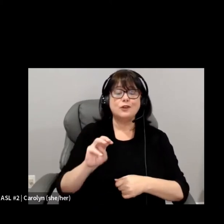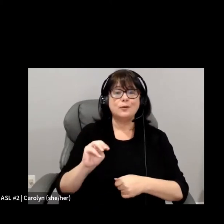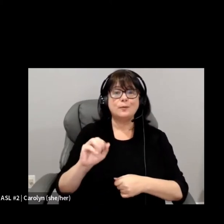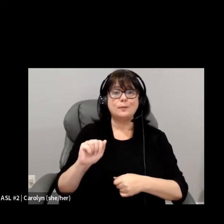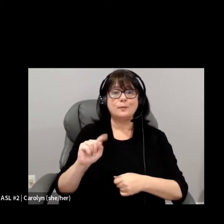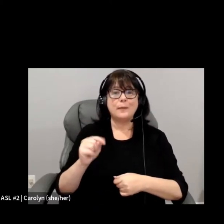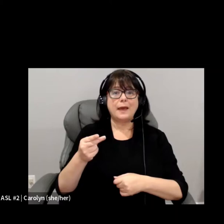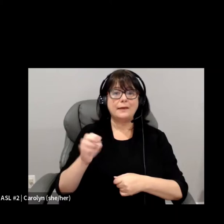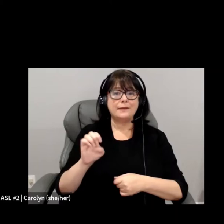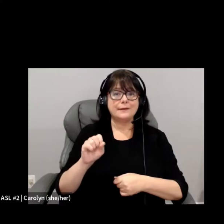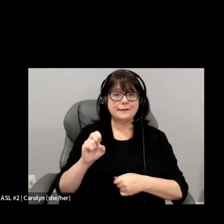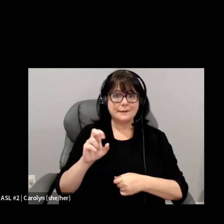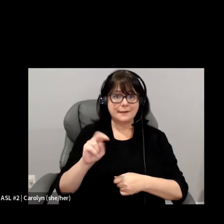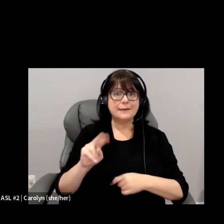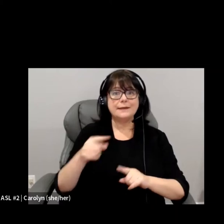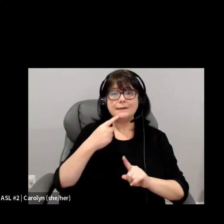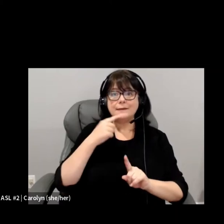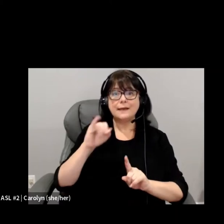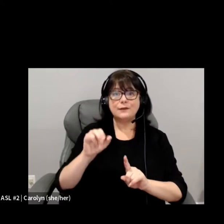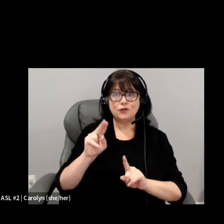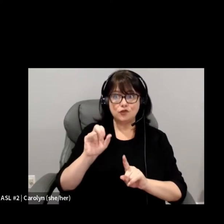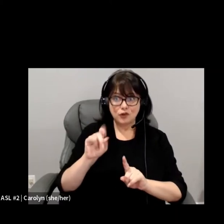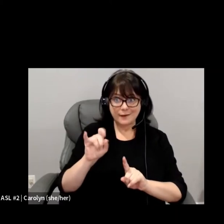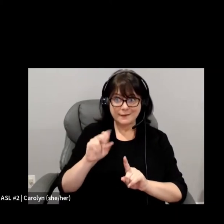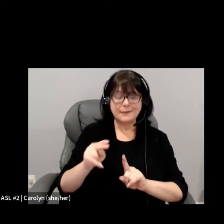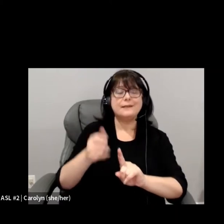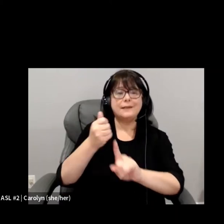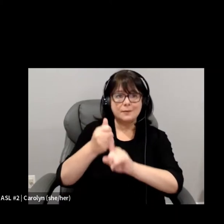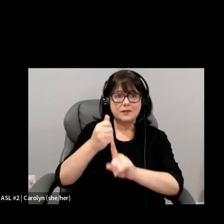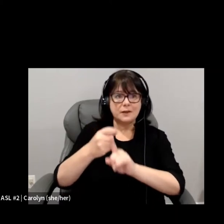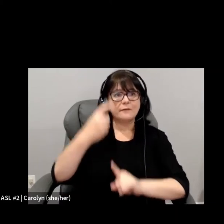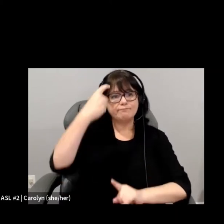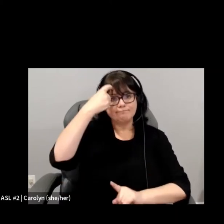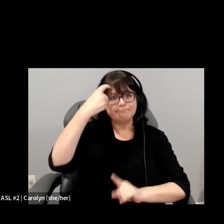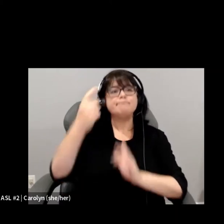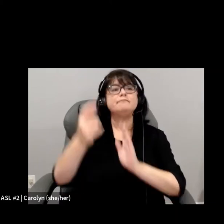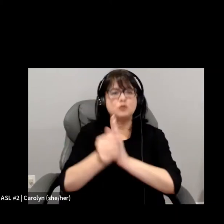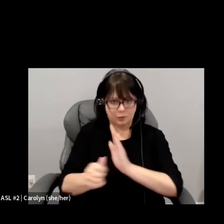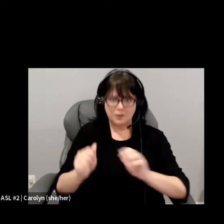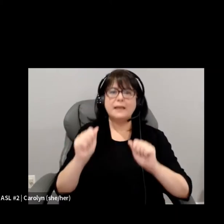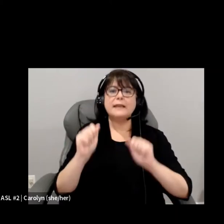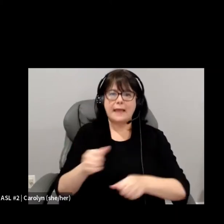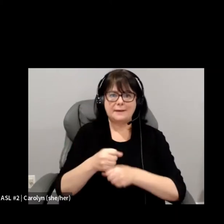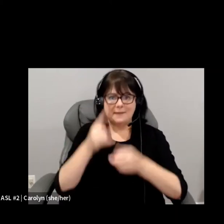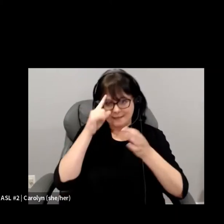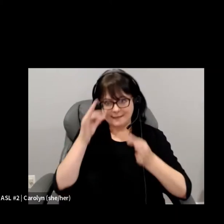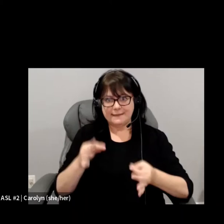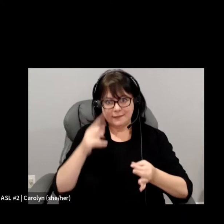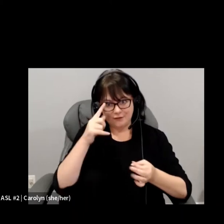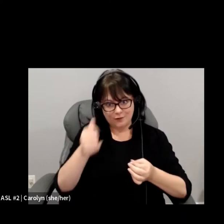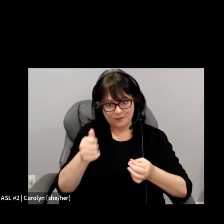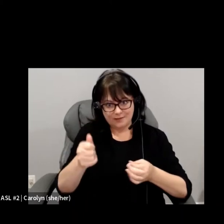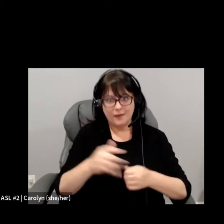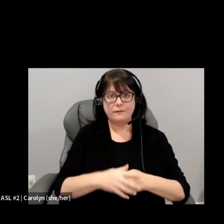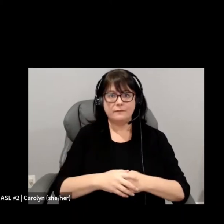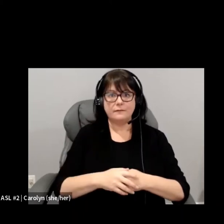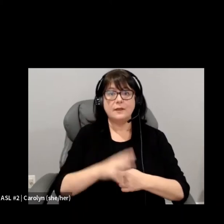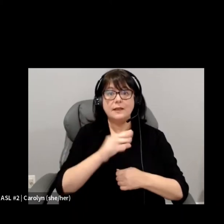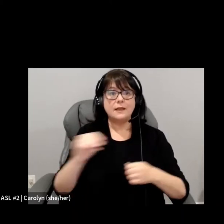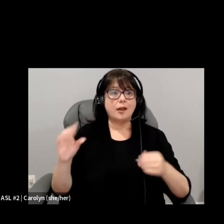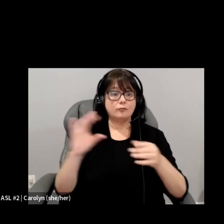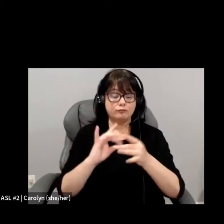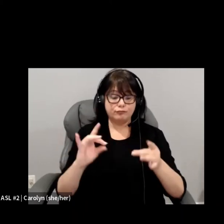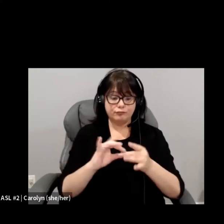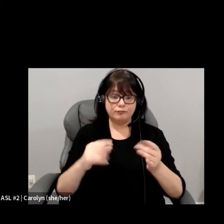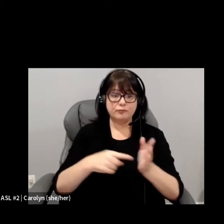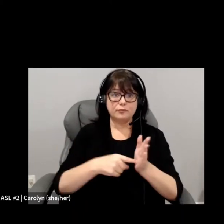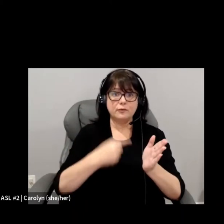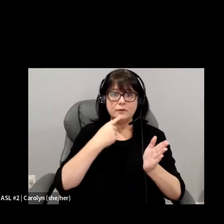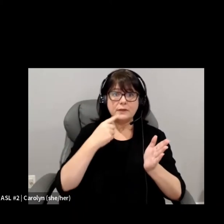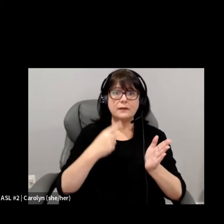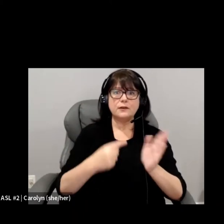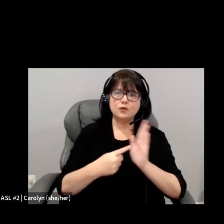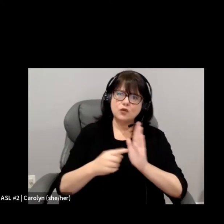"WITH INCREDIBLE EFFORT, JUSTIN CLARK HAS MANAGED TO COMMUNICATE HIS PASSION FOR FREEDOM